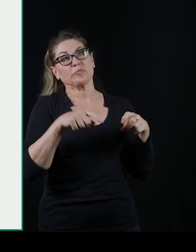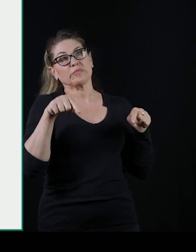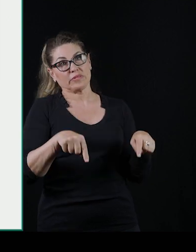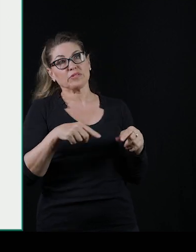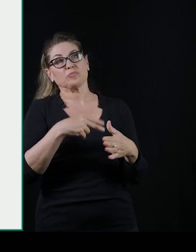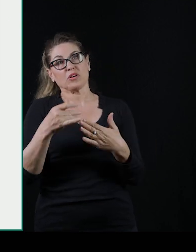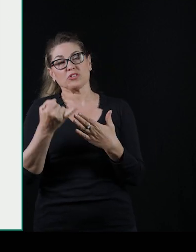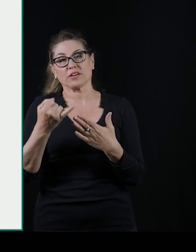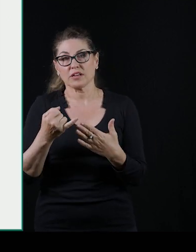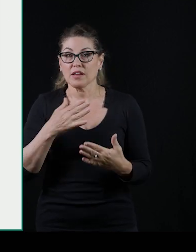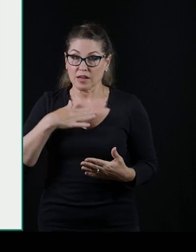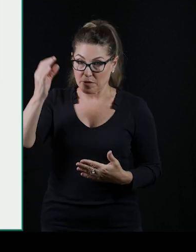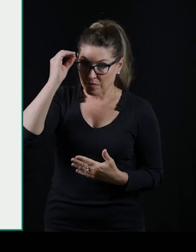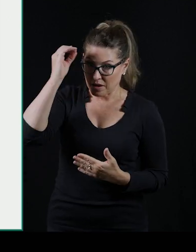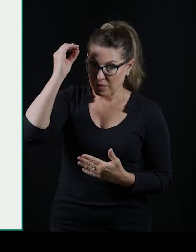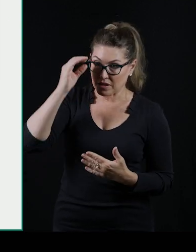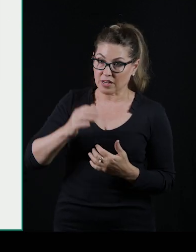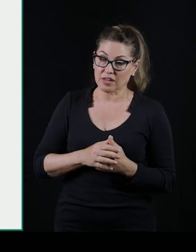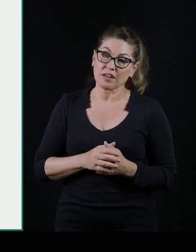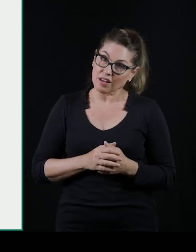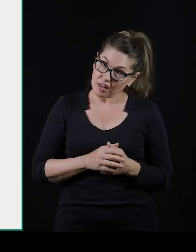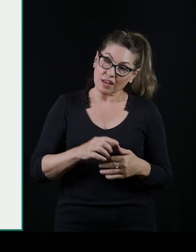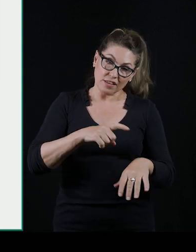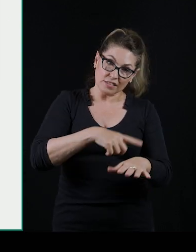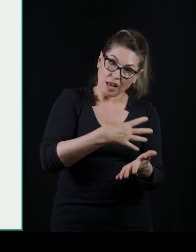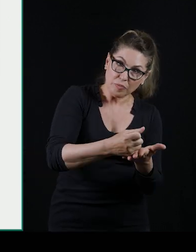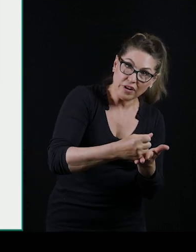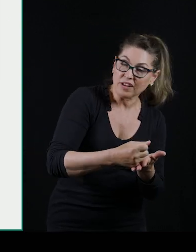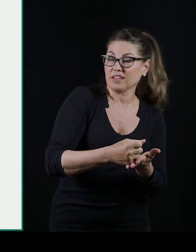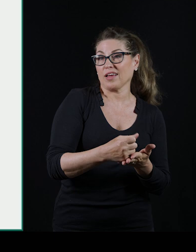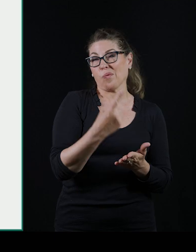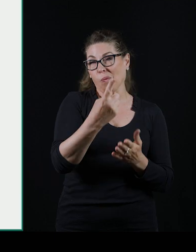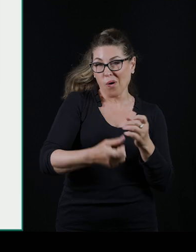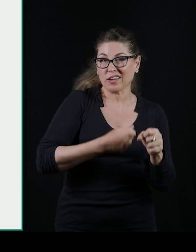And in my opinion, likely extended the required time to complete it by nearly a year.